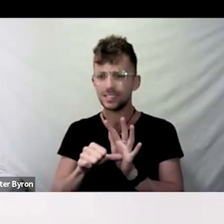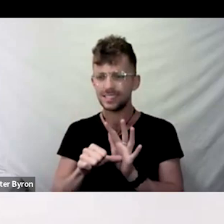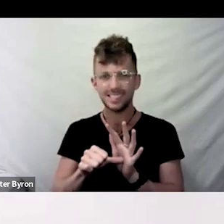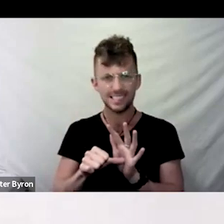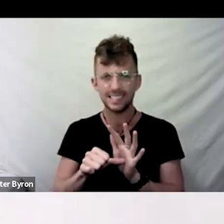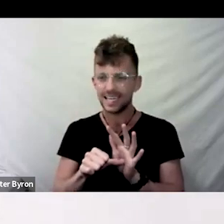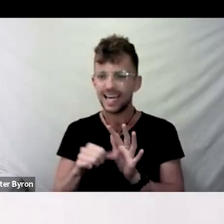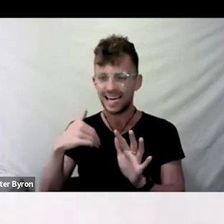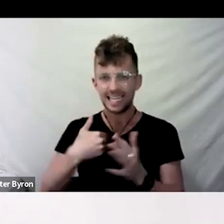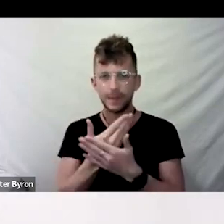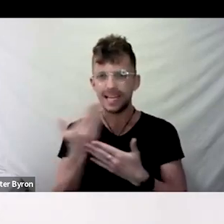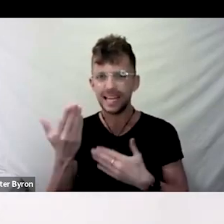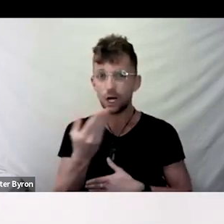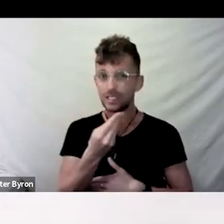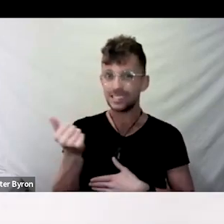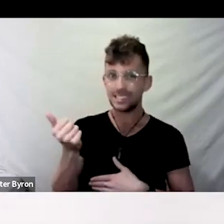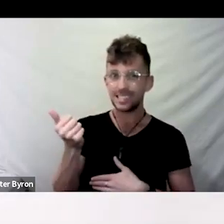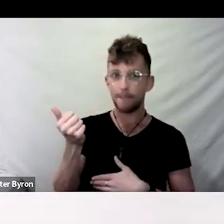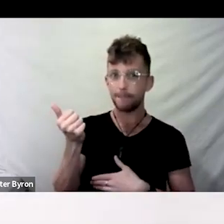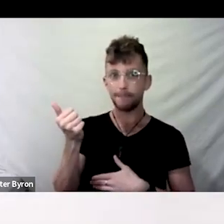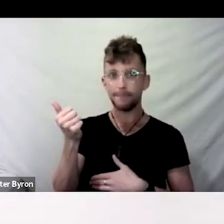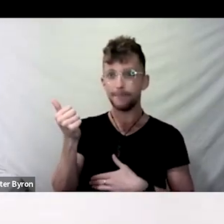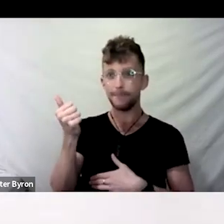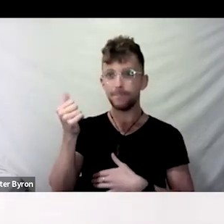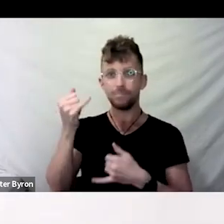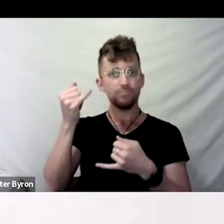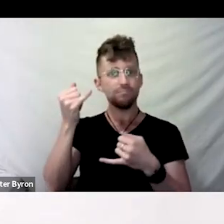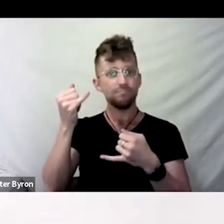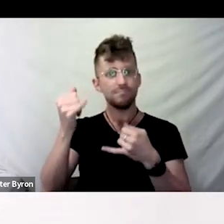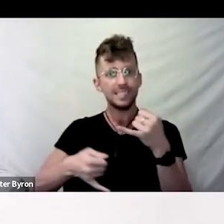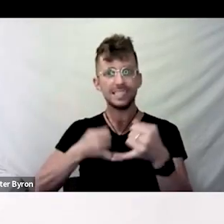I’m aware that overseas trips have been a trend in the use of respite funding